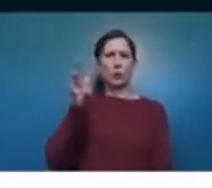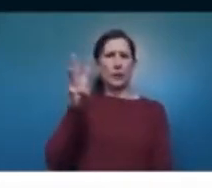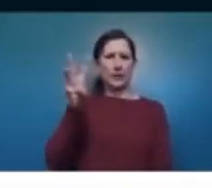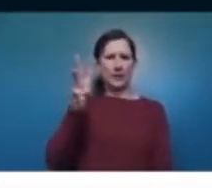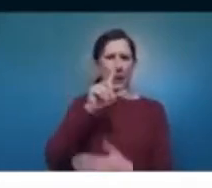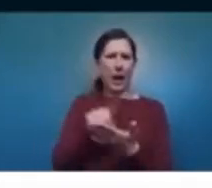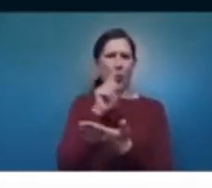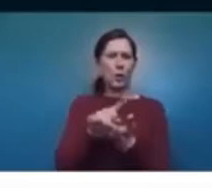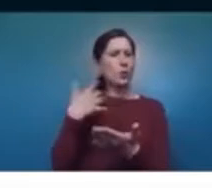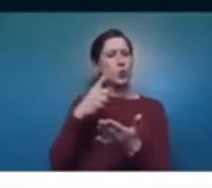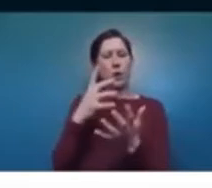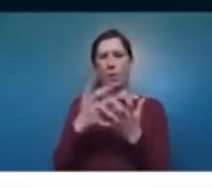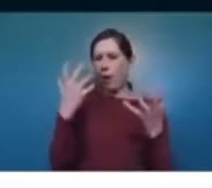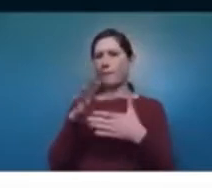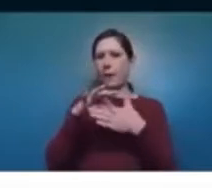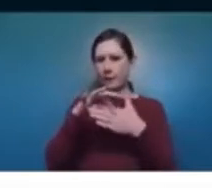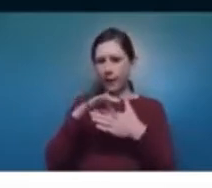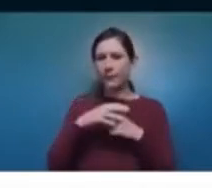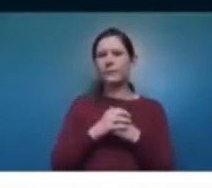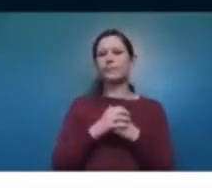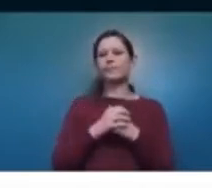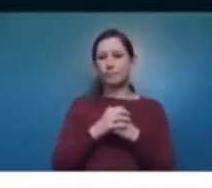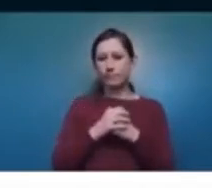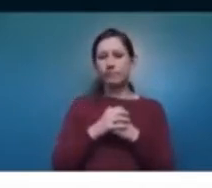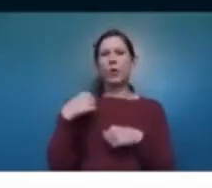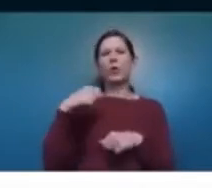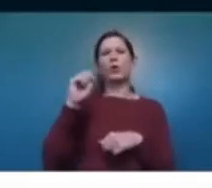lot of content. and so that's really being negotiated as we